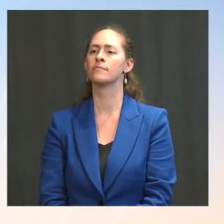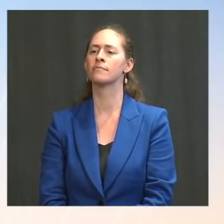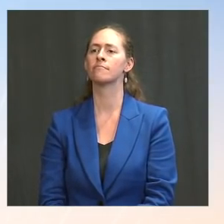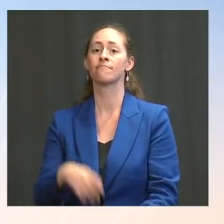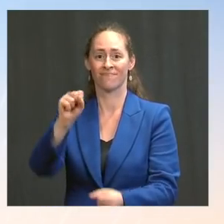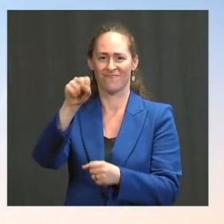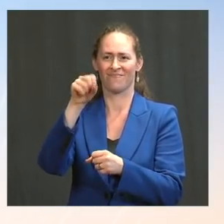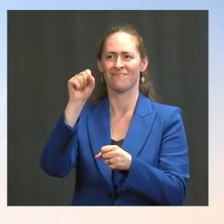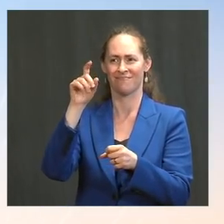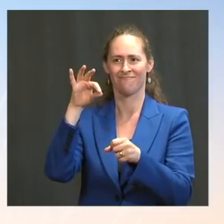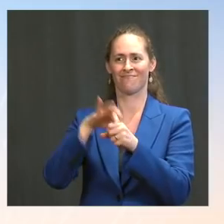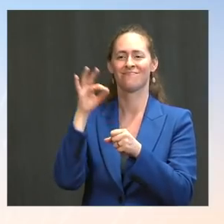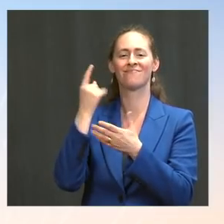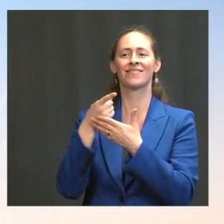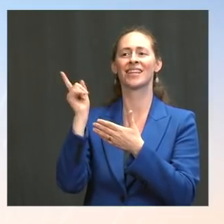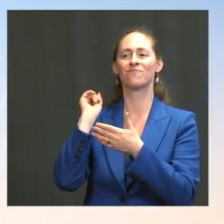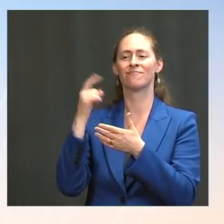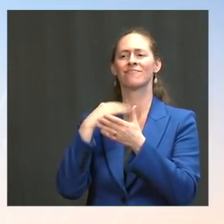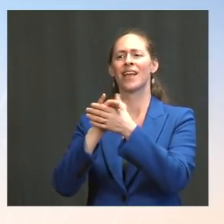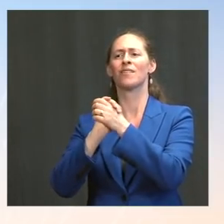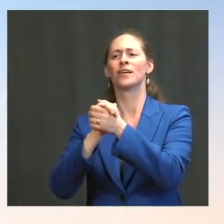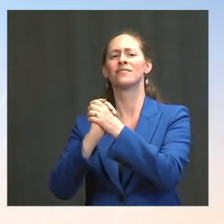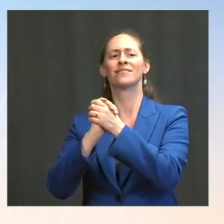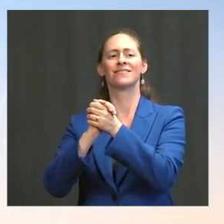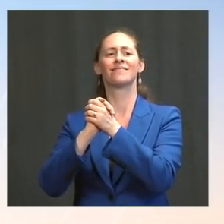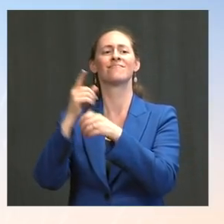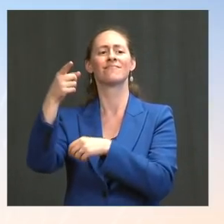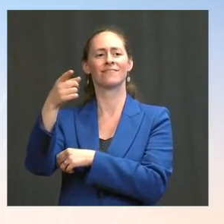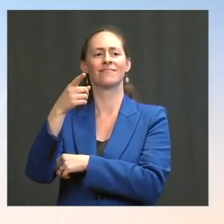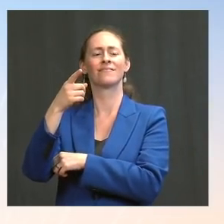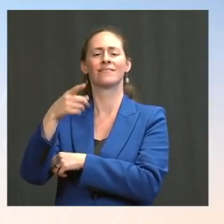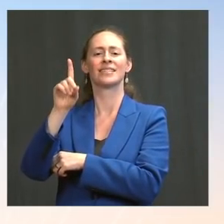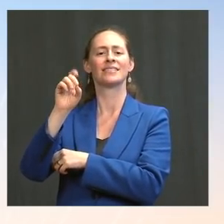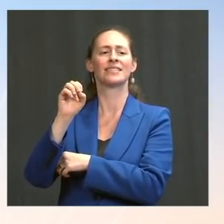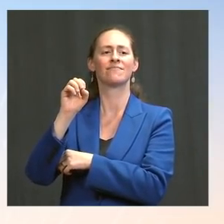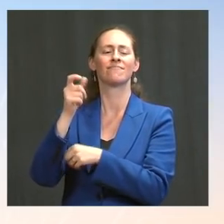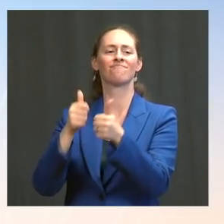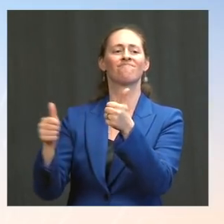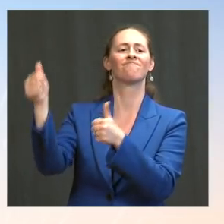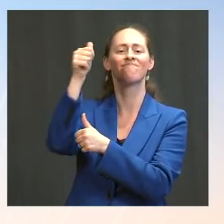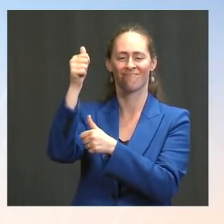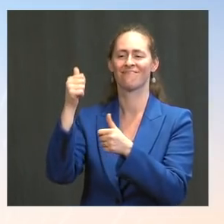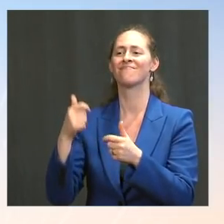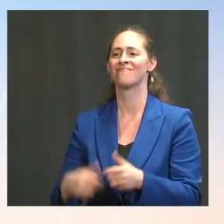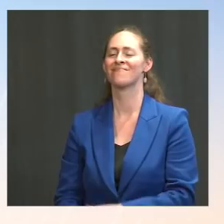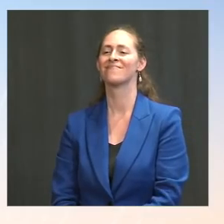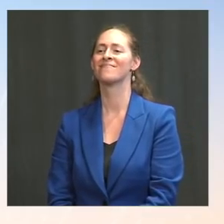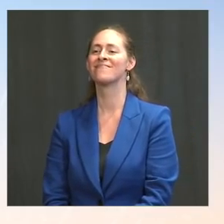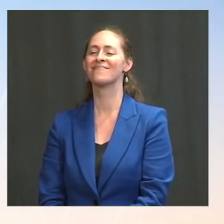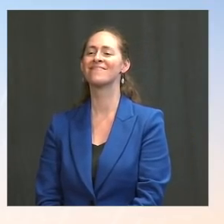and the committee and the House for progressing that. This is the process. This is the --